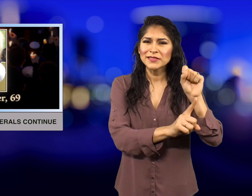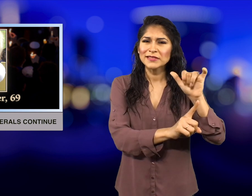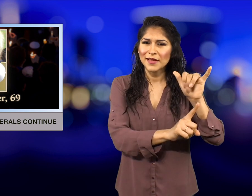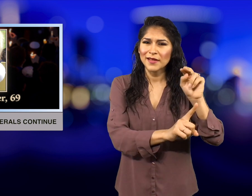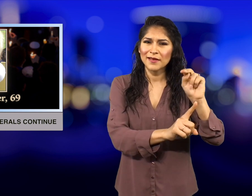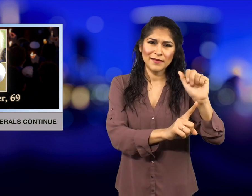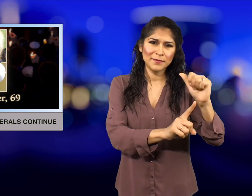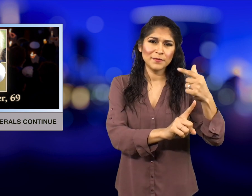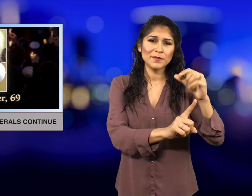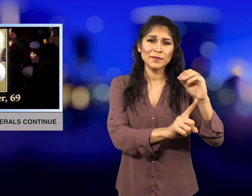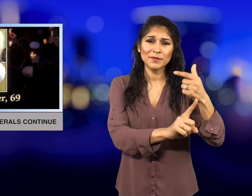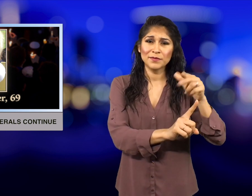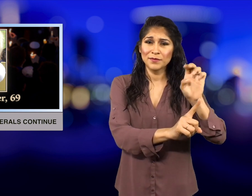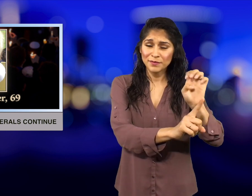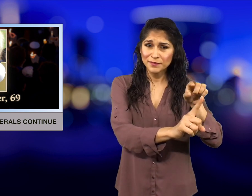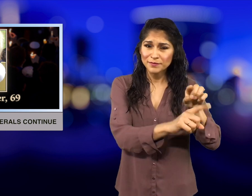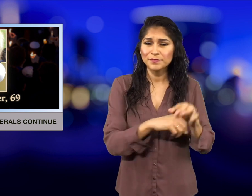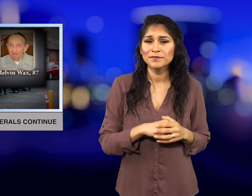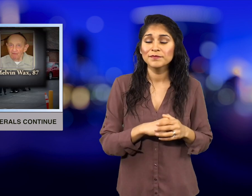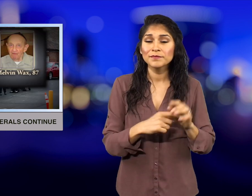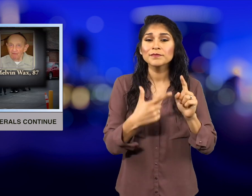synagogue.